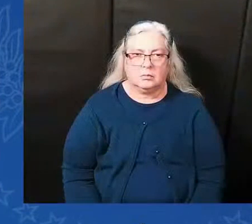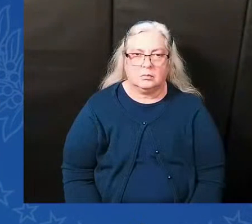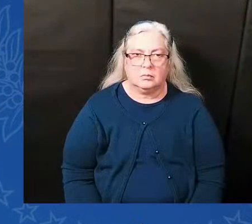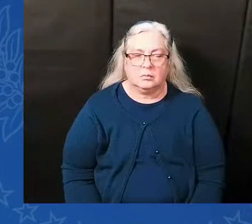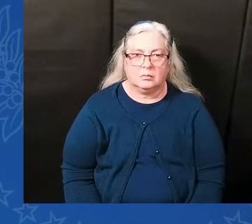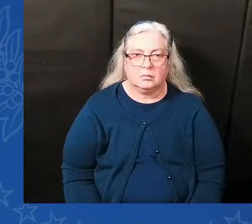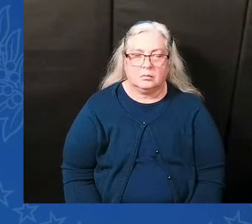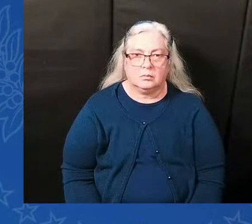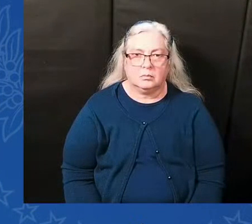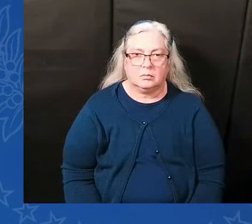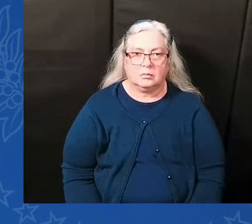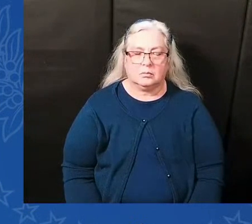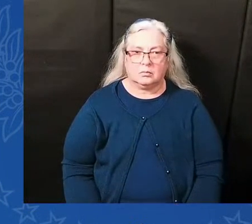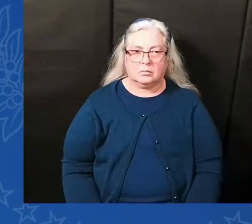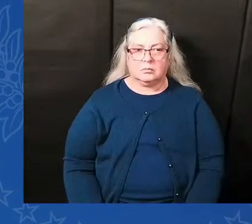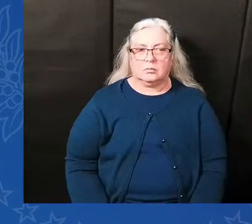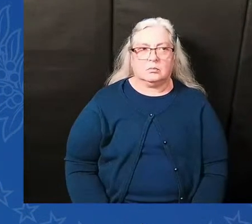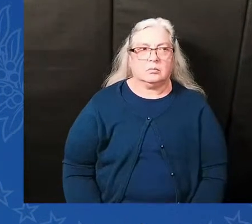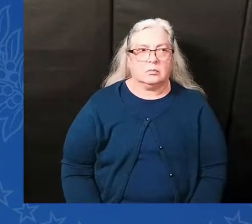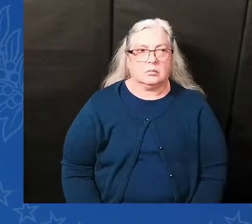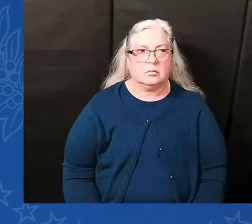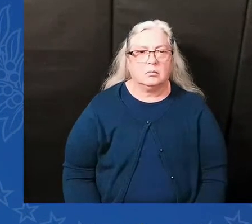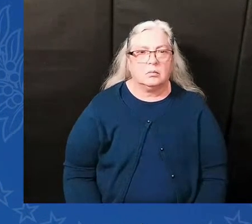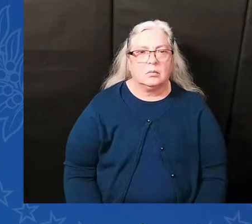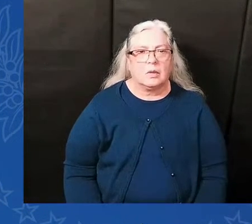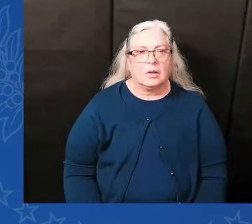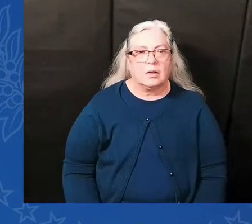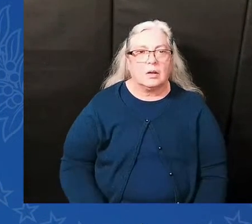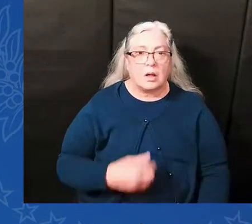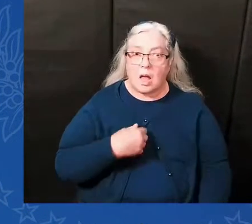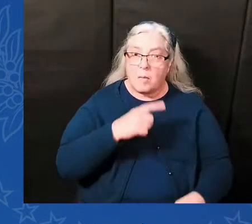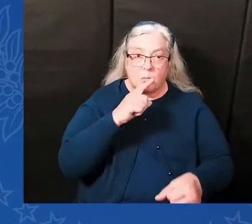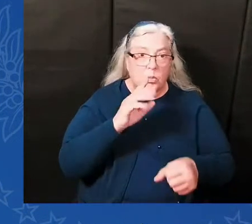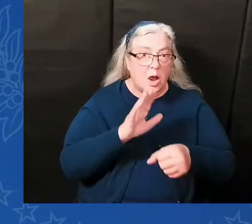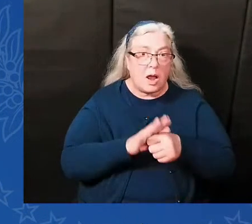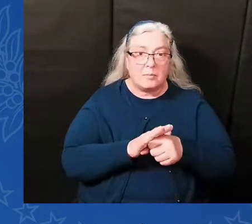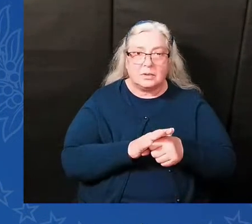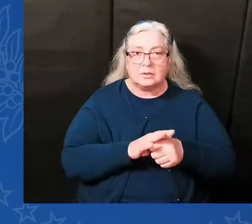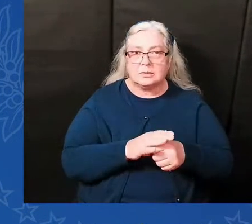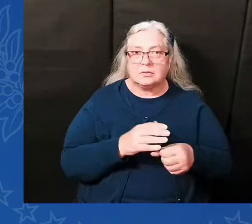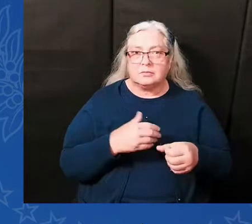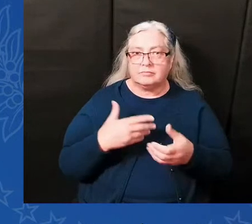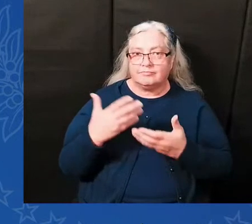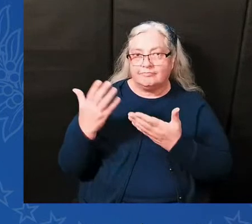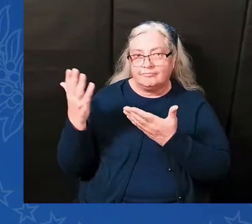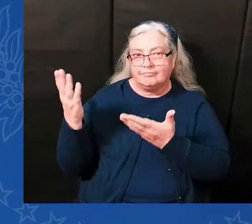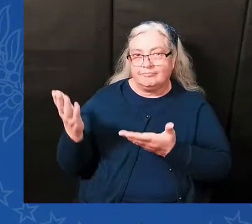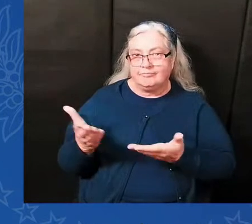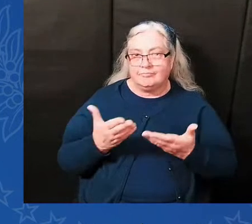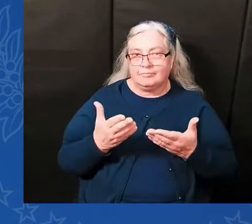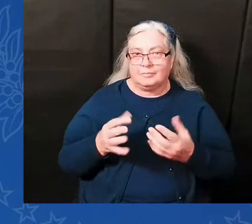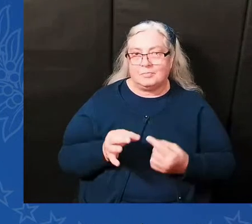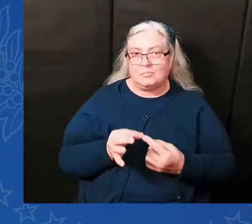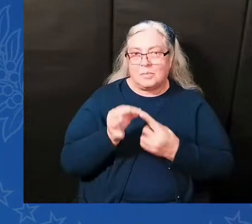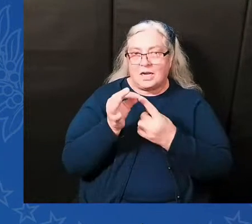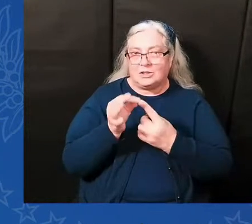Dr. Lori: -- promise to you a very special guest, who really needs no introduction, particularly to the leaders in this room